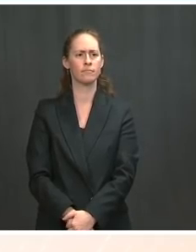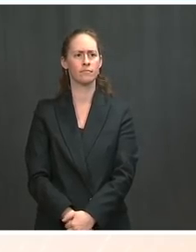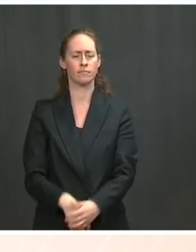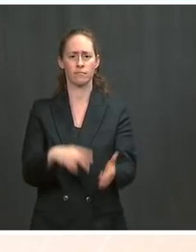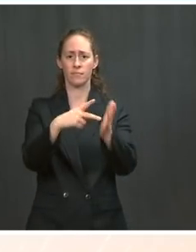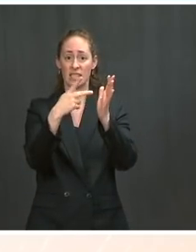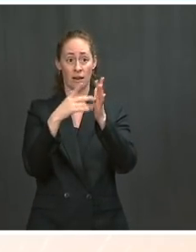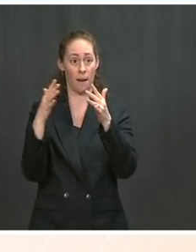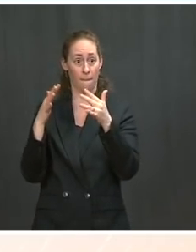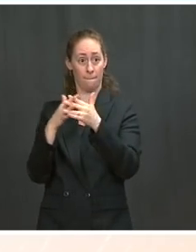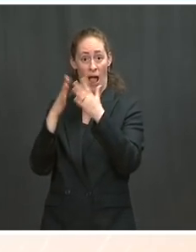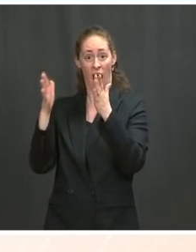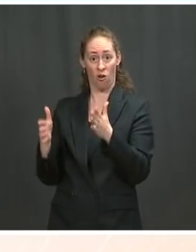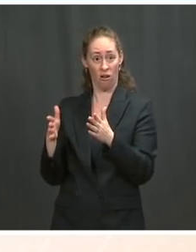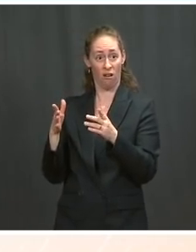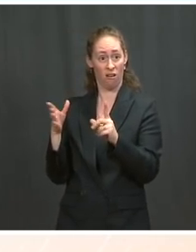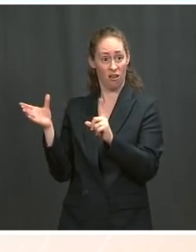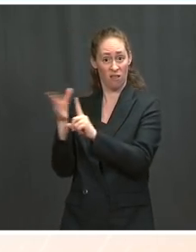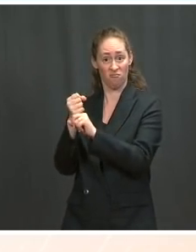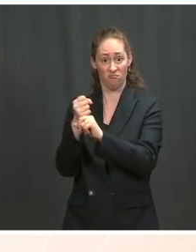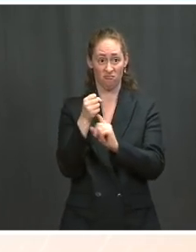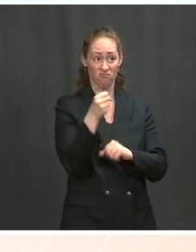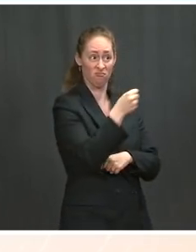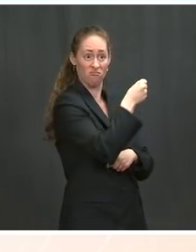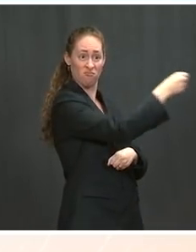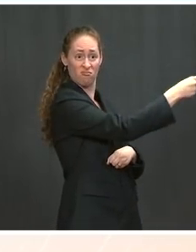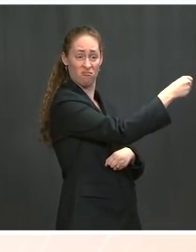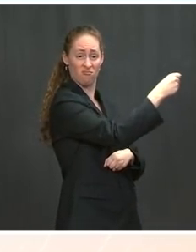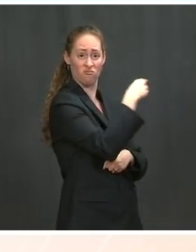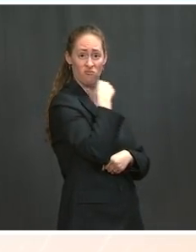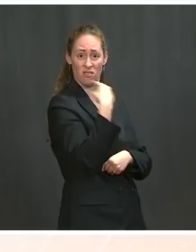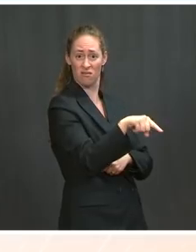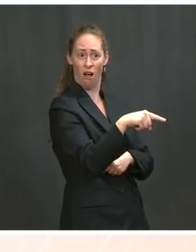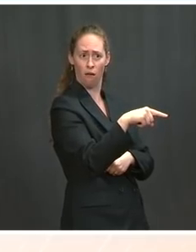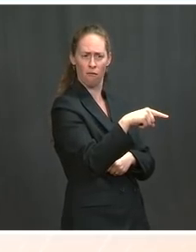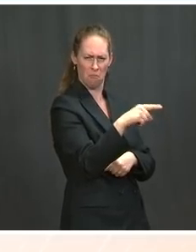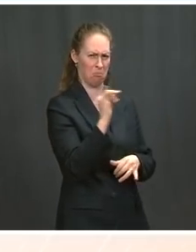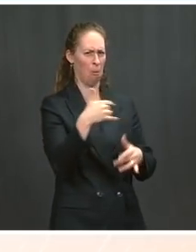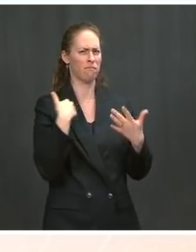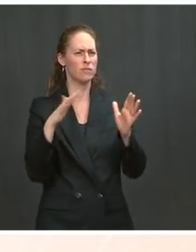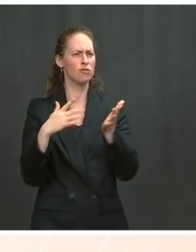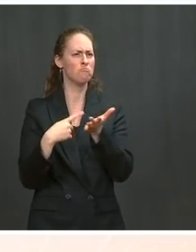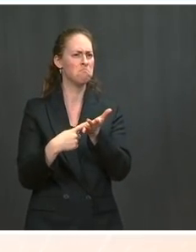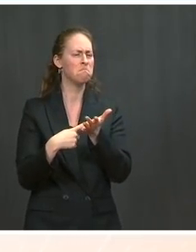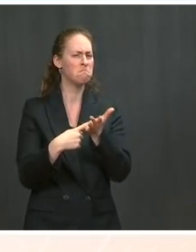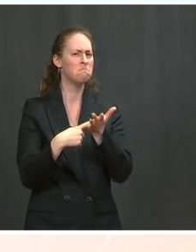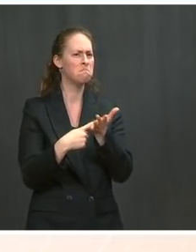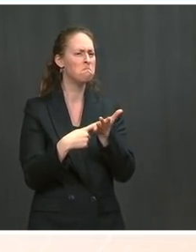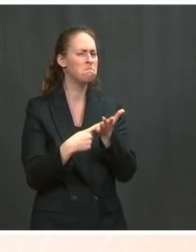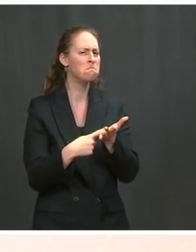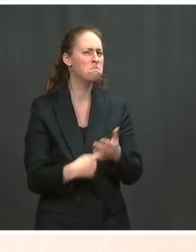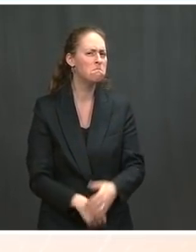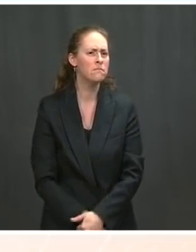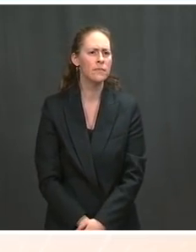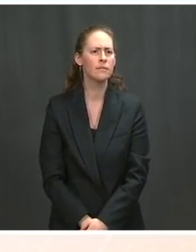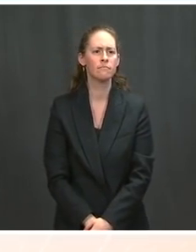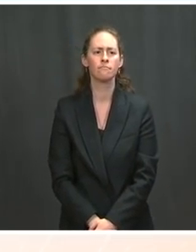at the highest level, and certainly it's raised through many diplomatic channels. In terms of what those negotiations and discussions look like,